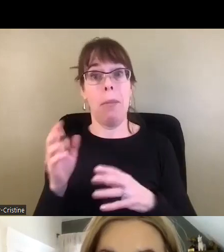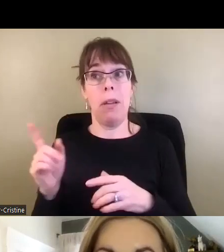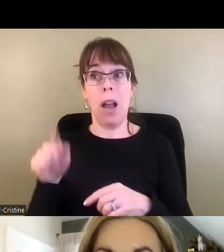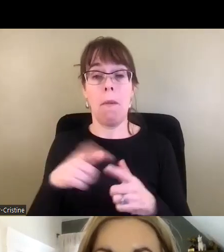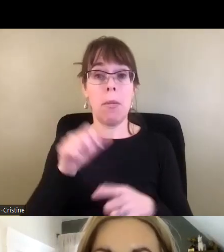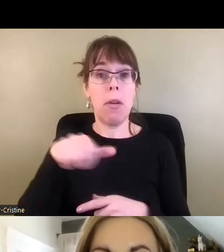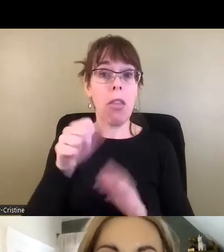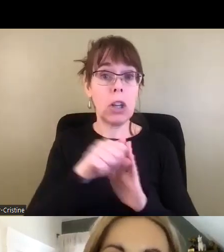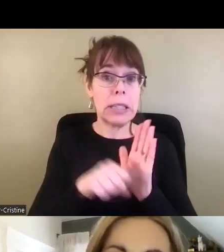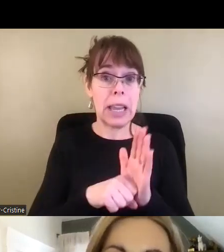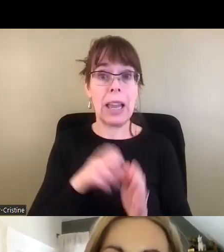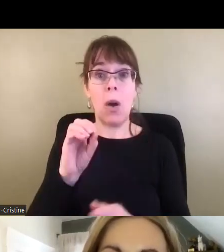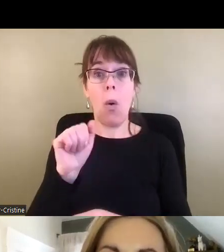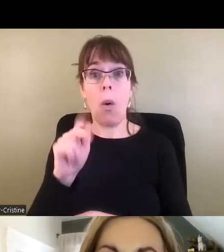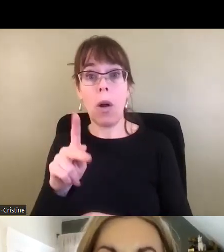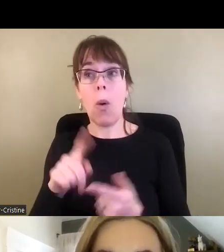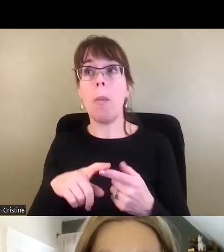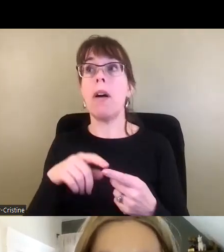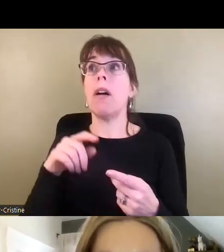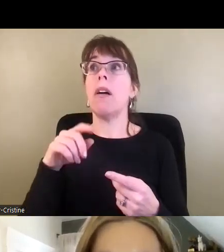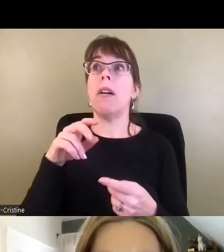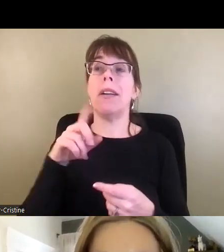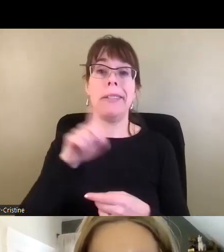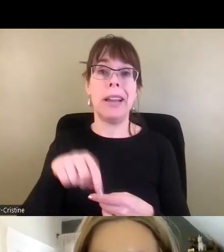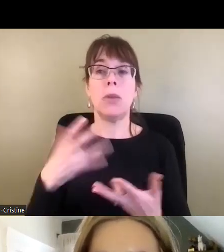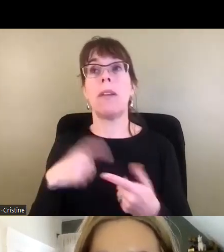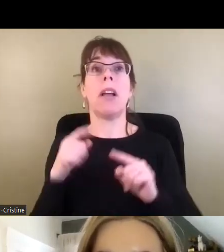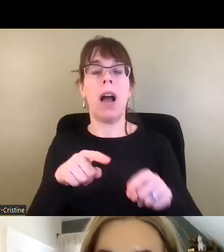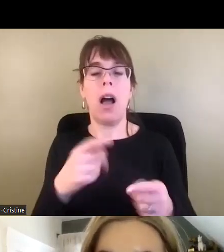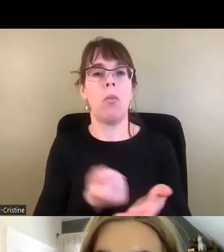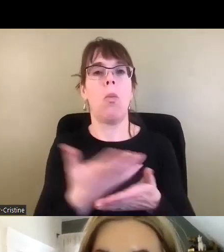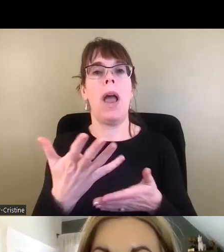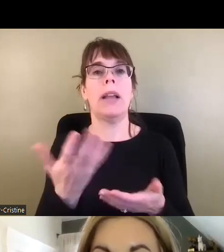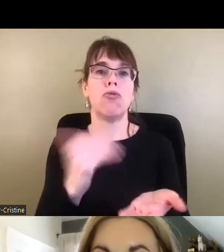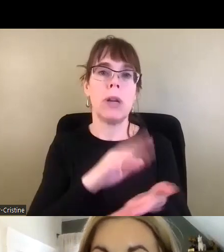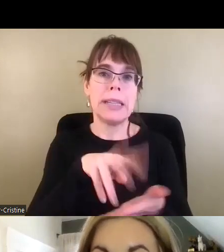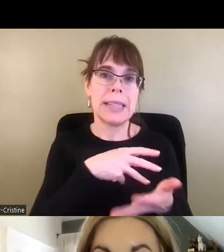we don't want them to have to reschedule. On the travel support side, it's often